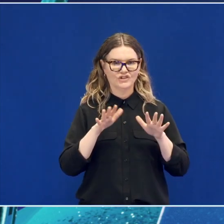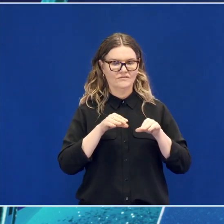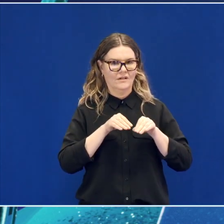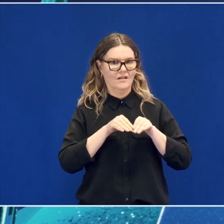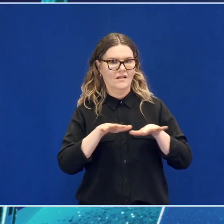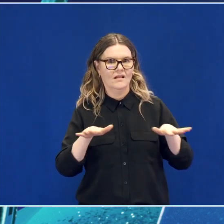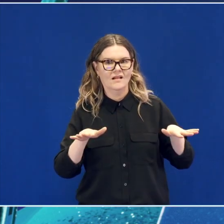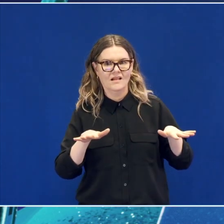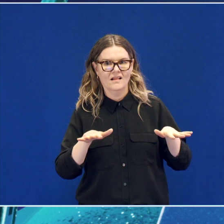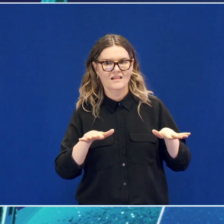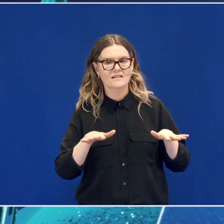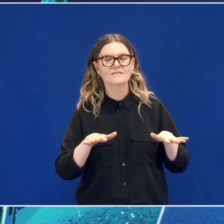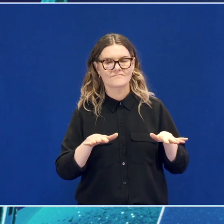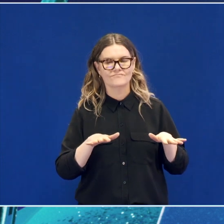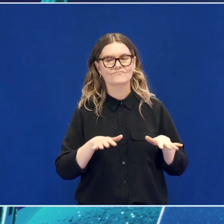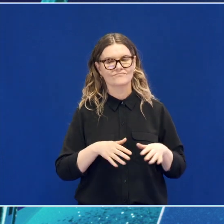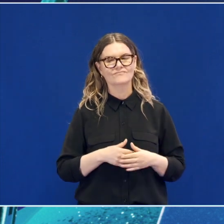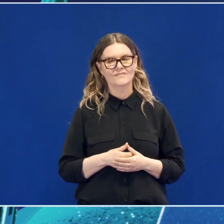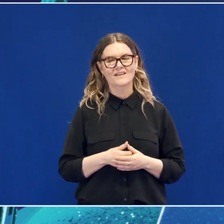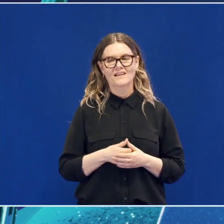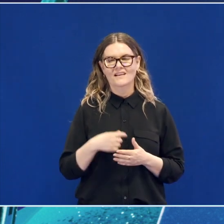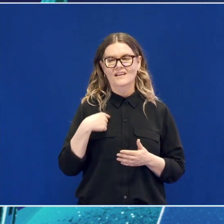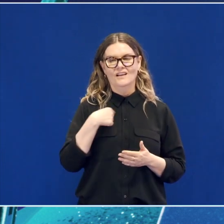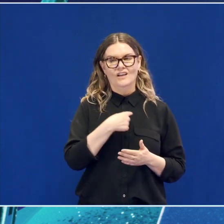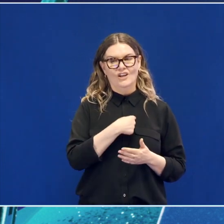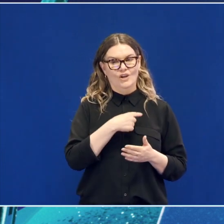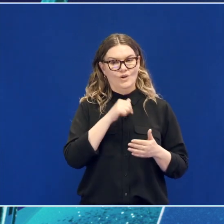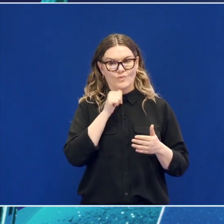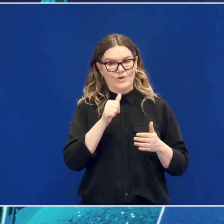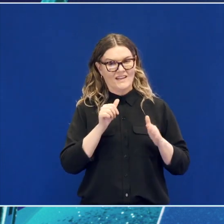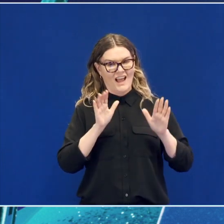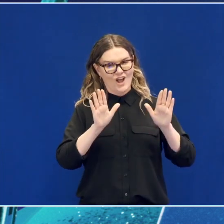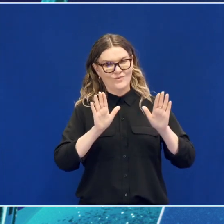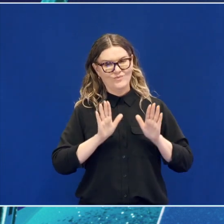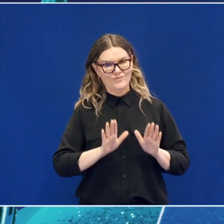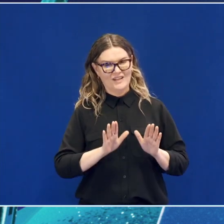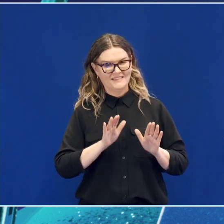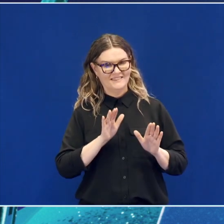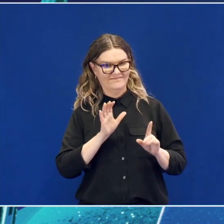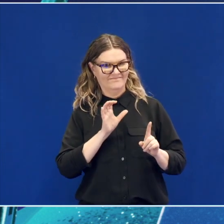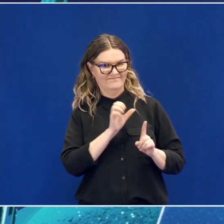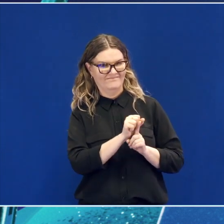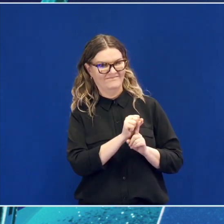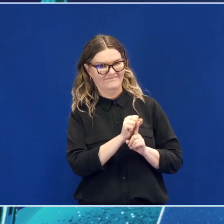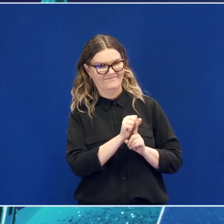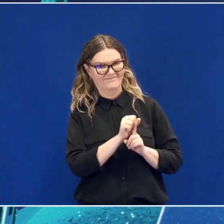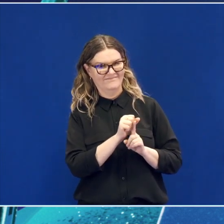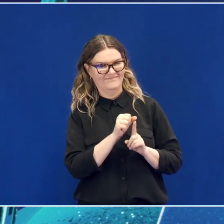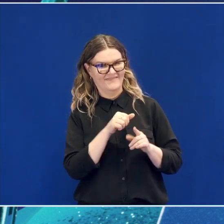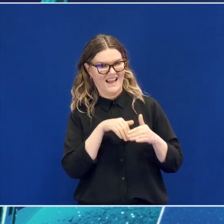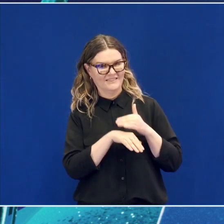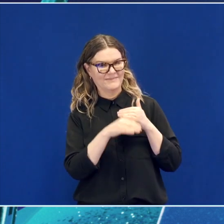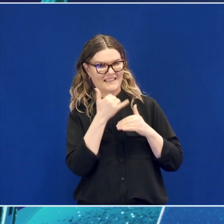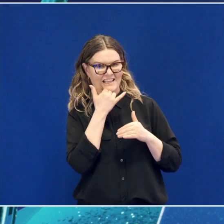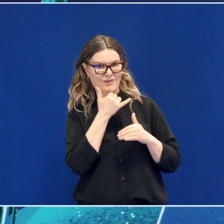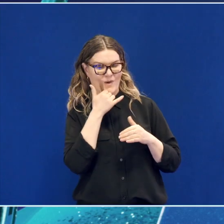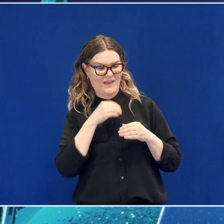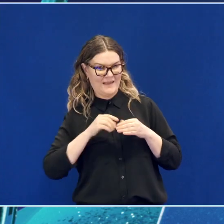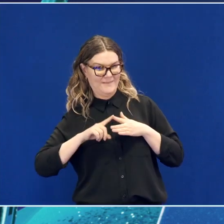So on top of that, the latest WebAIM Million survey shows an uptick in accessibility violations on top homepages across the web.